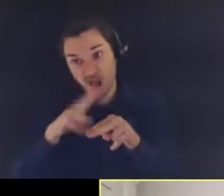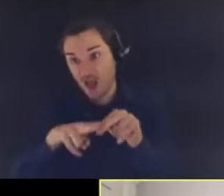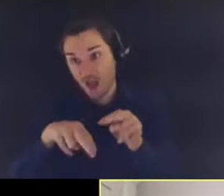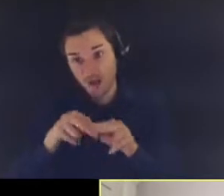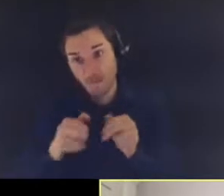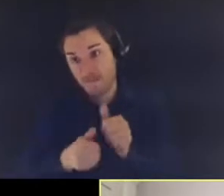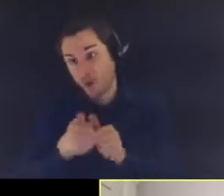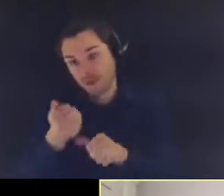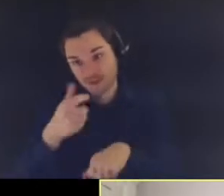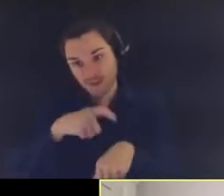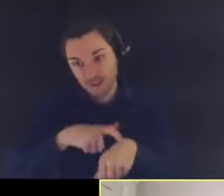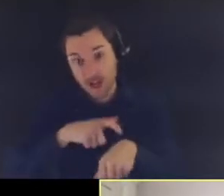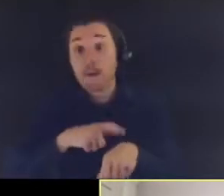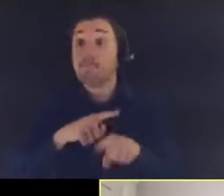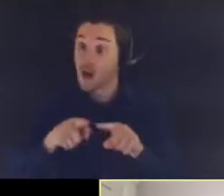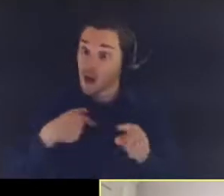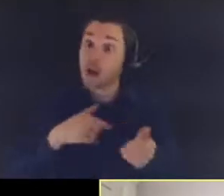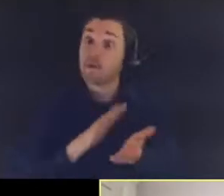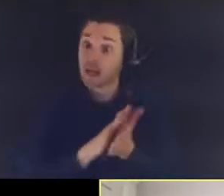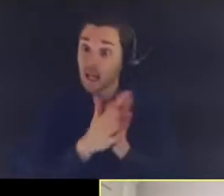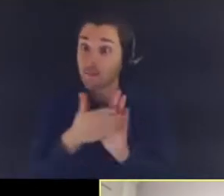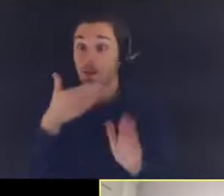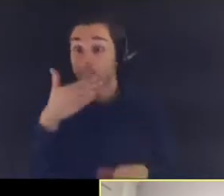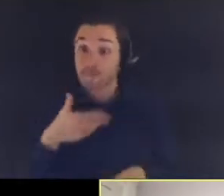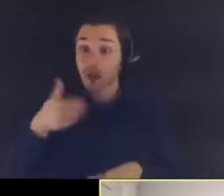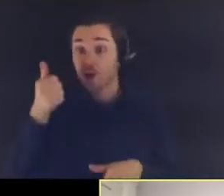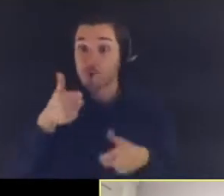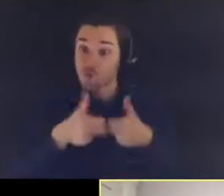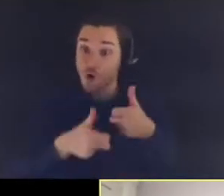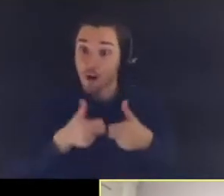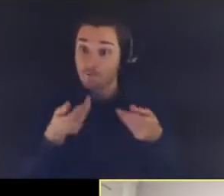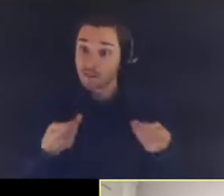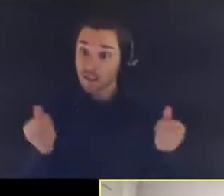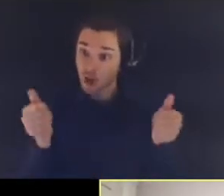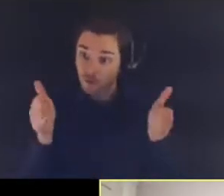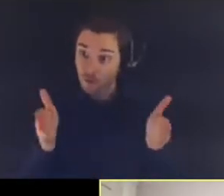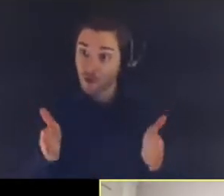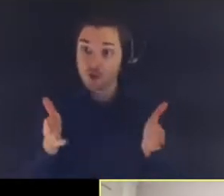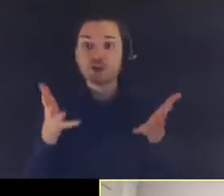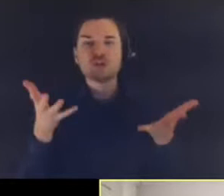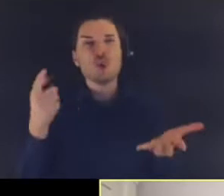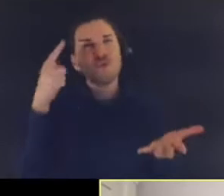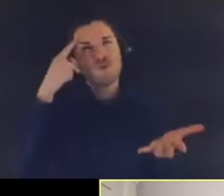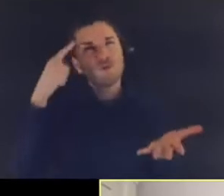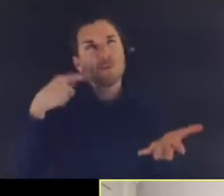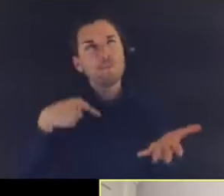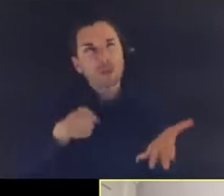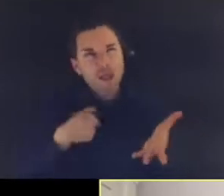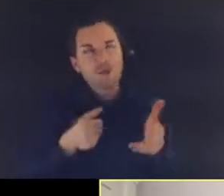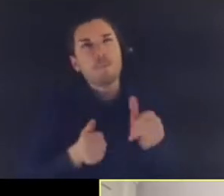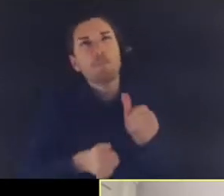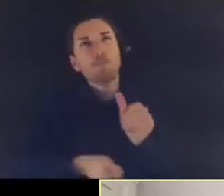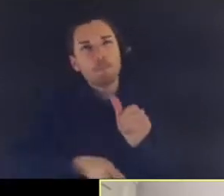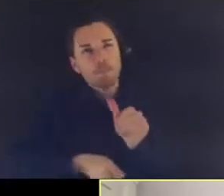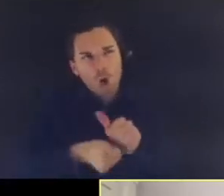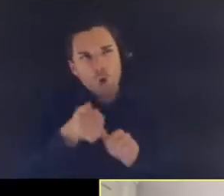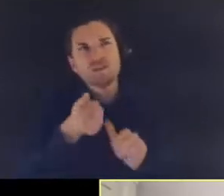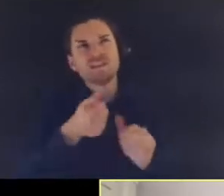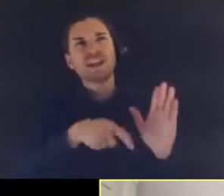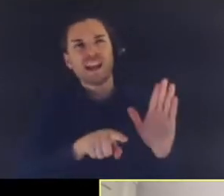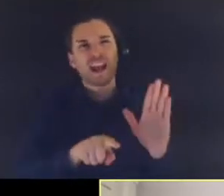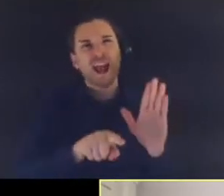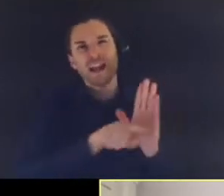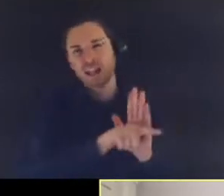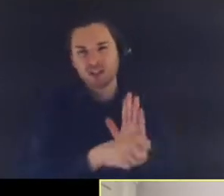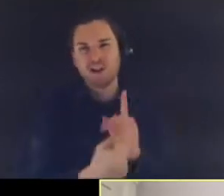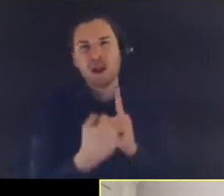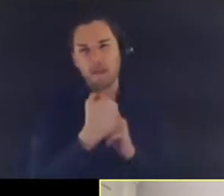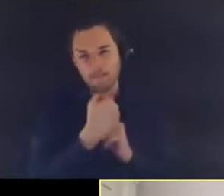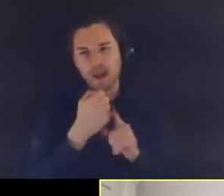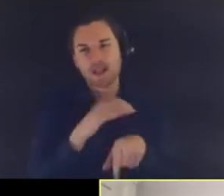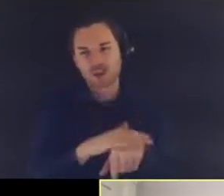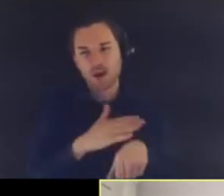For me, it s had mostly a negative impact on my scientific career in terms of doing